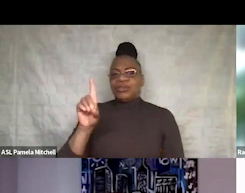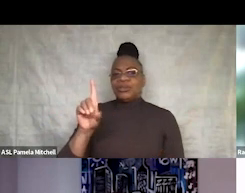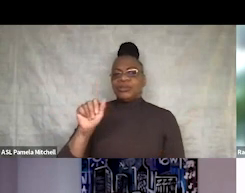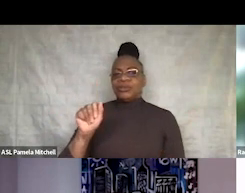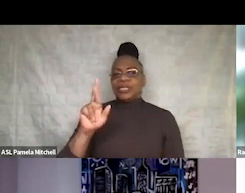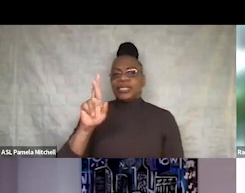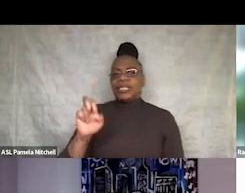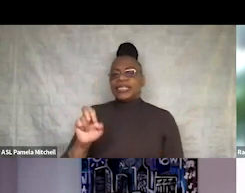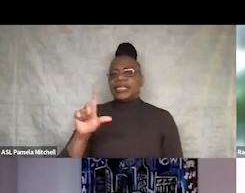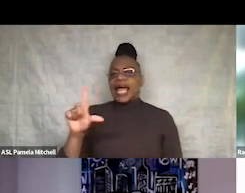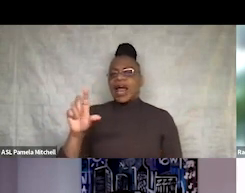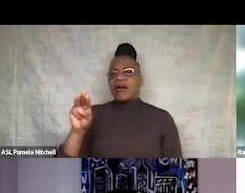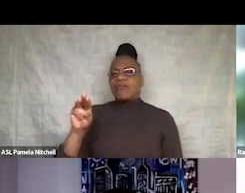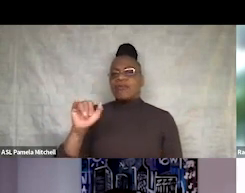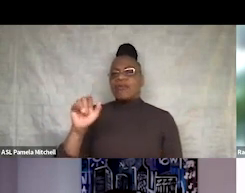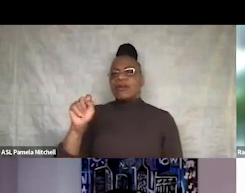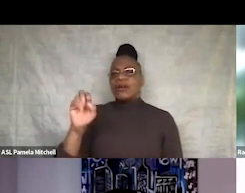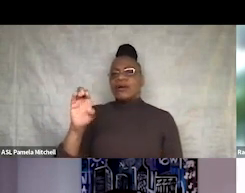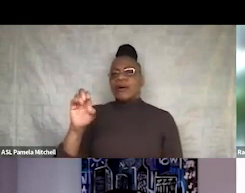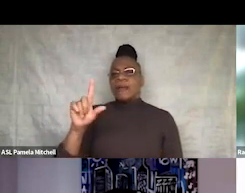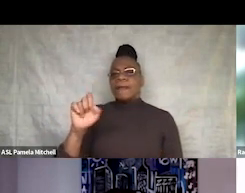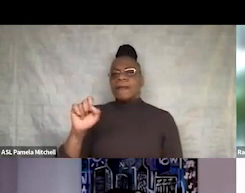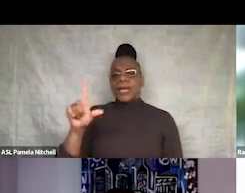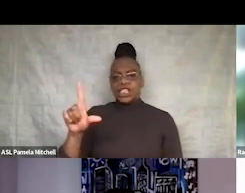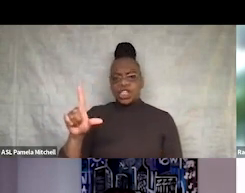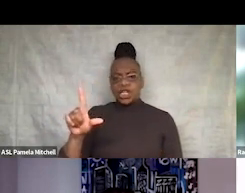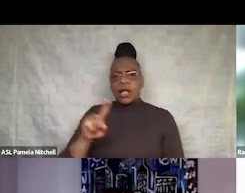I believe, Darrell, that Mike is not going to be joining us today,